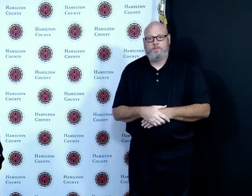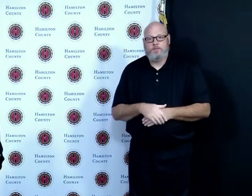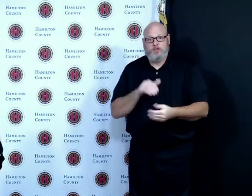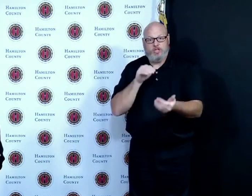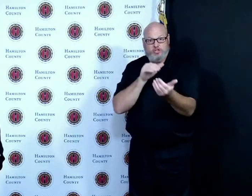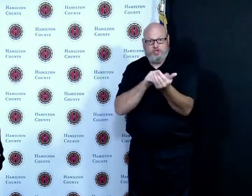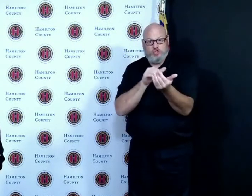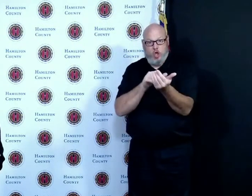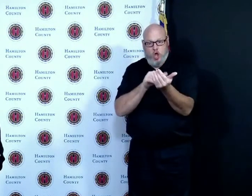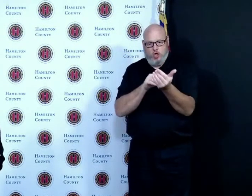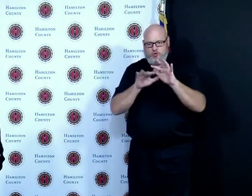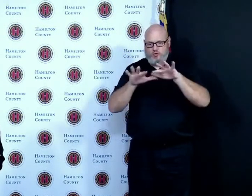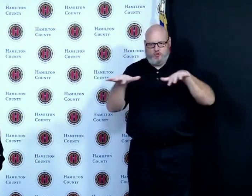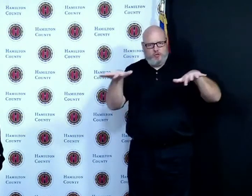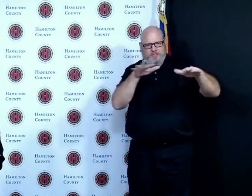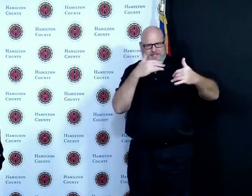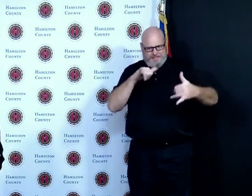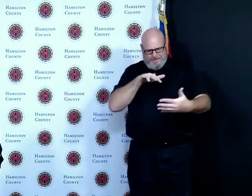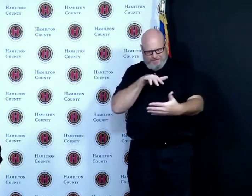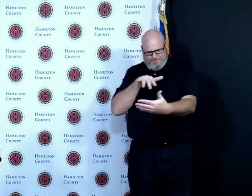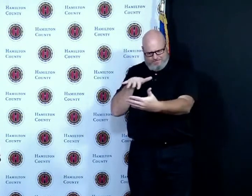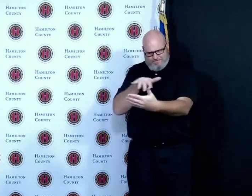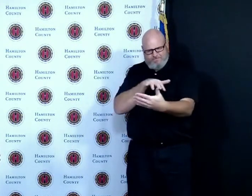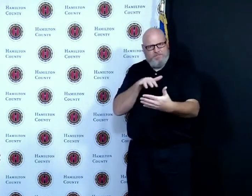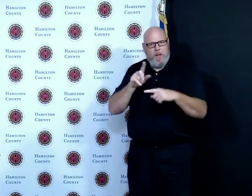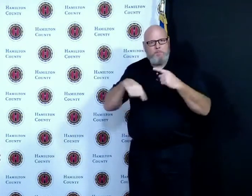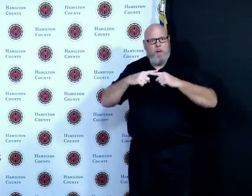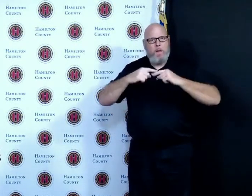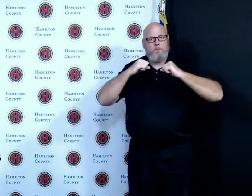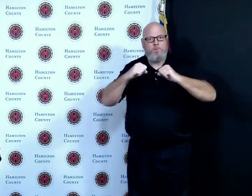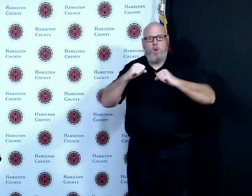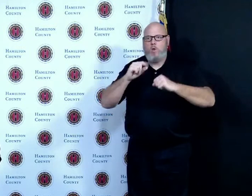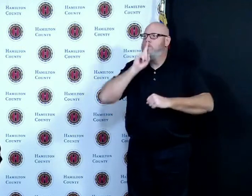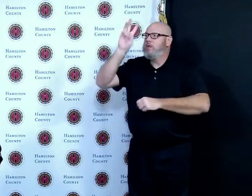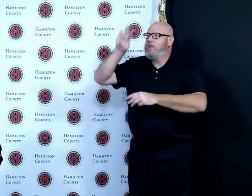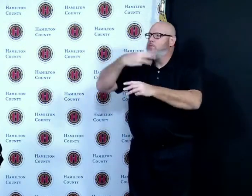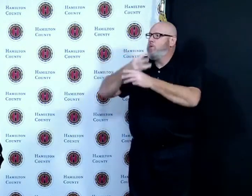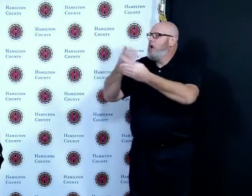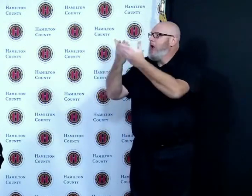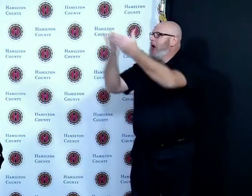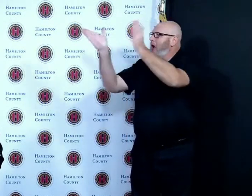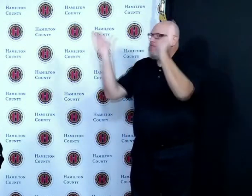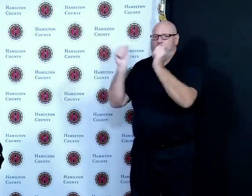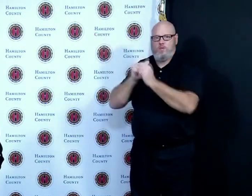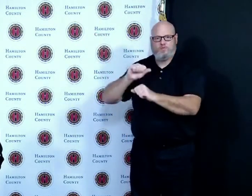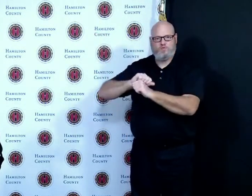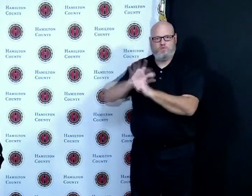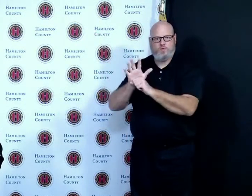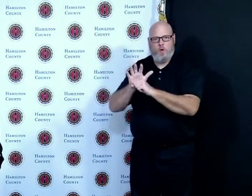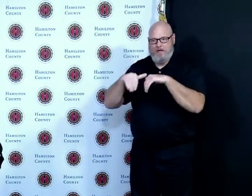um we just received a memo from the County Administrator related to the dollars that fell